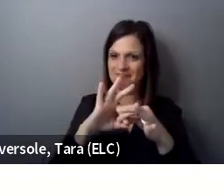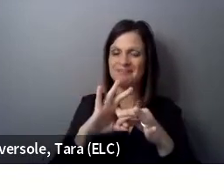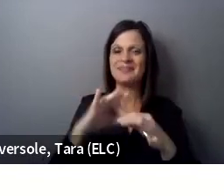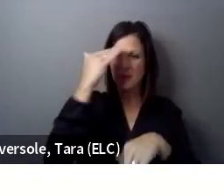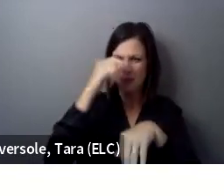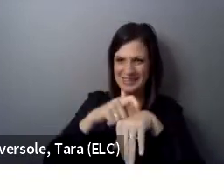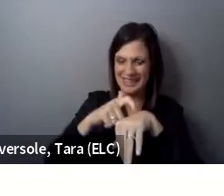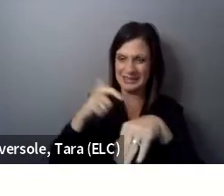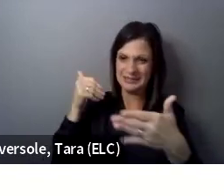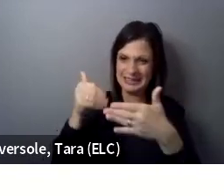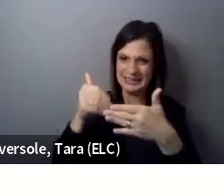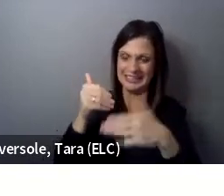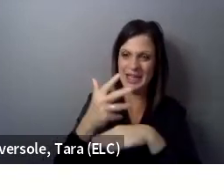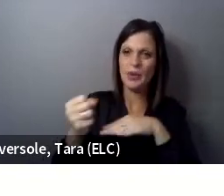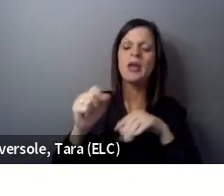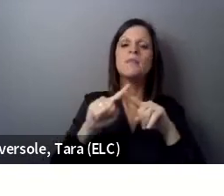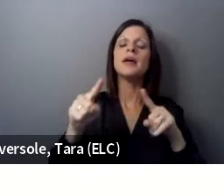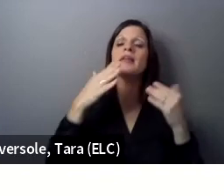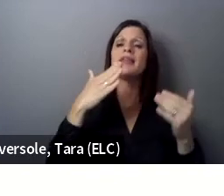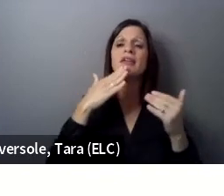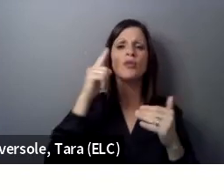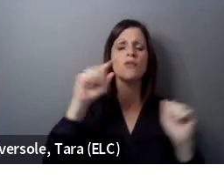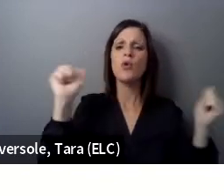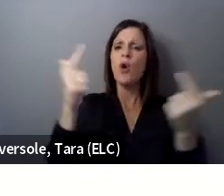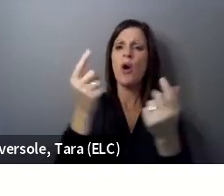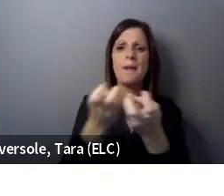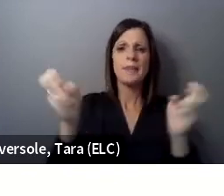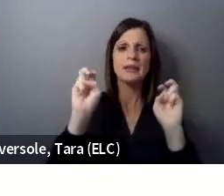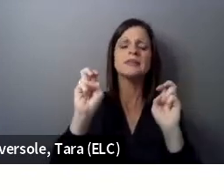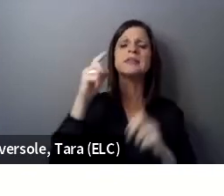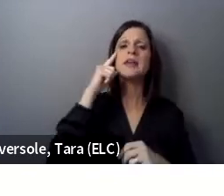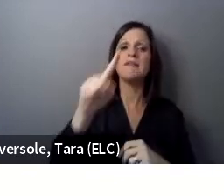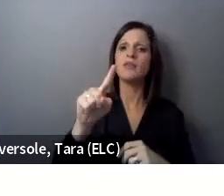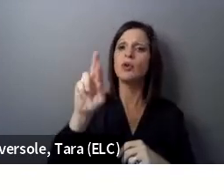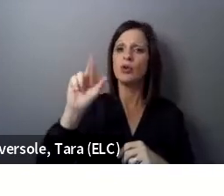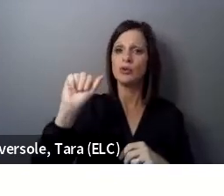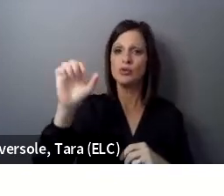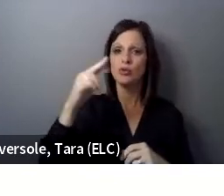A special thank you to all of the panelist and Rachel being